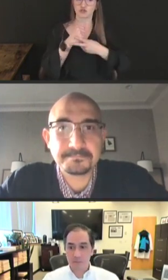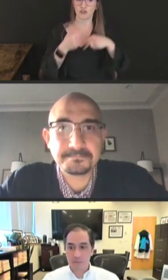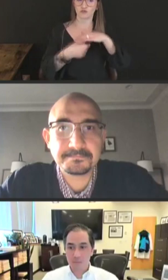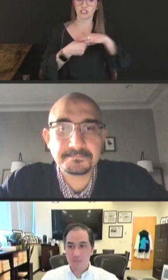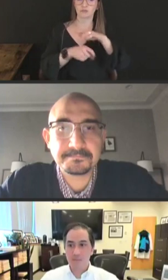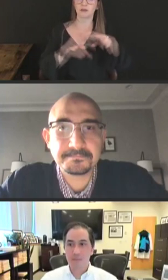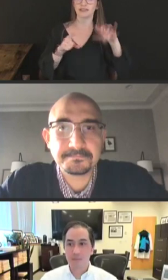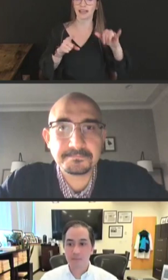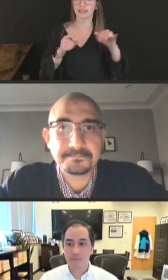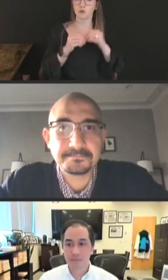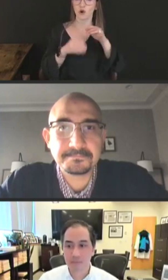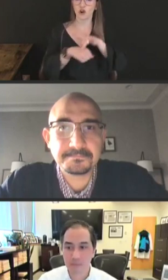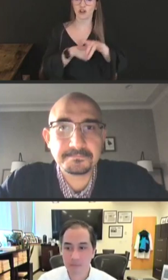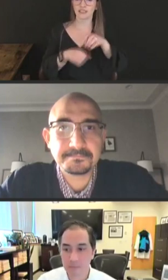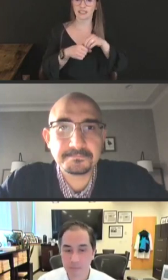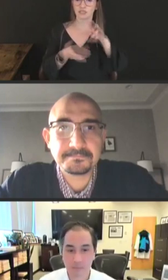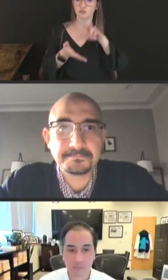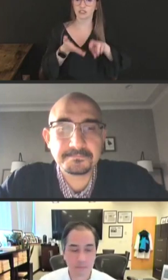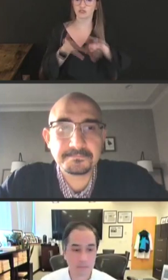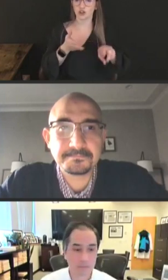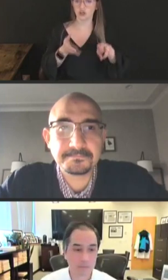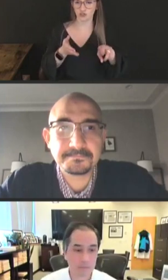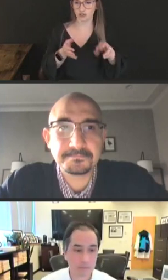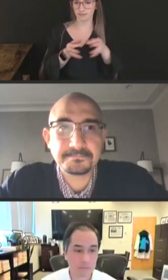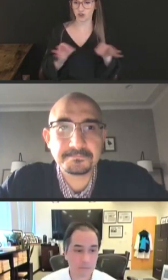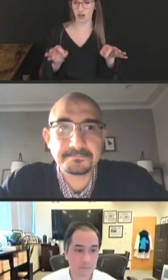Robert Hopkins: We've got a couple of other hands up. I'm going to have to ask